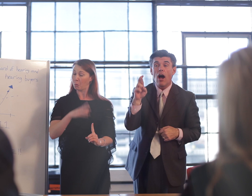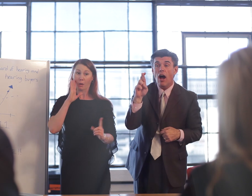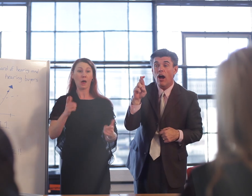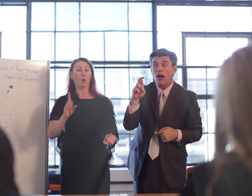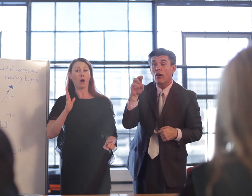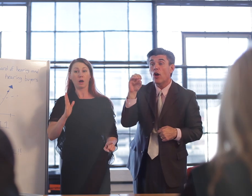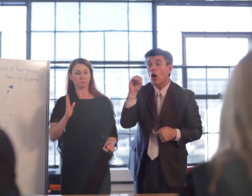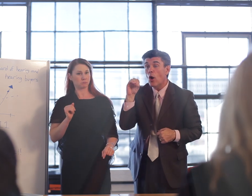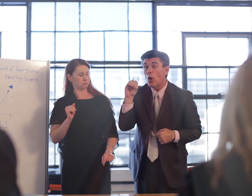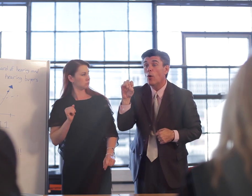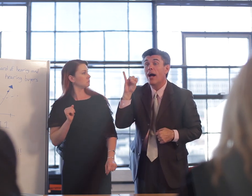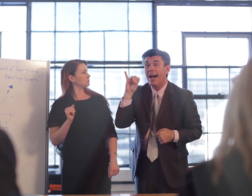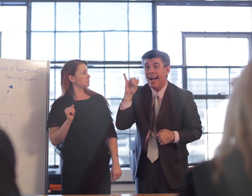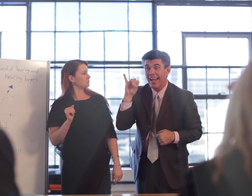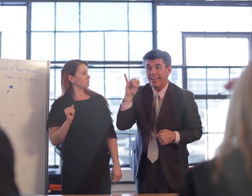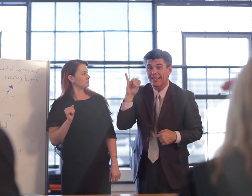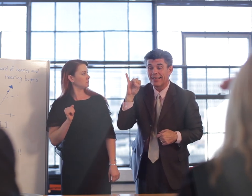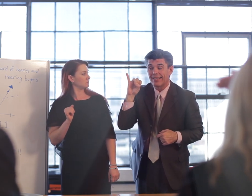R... O... I.